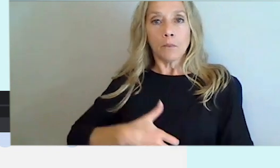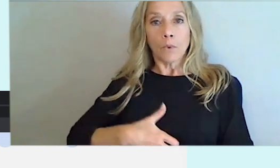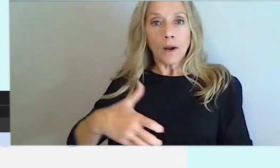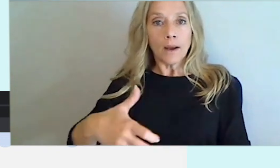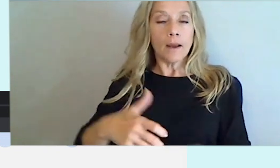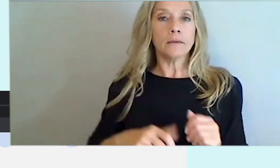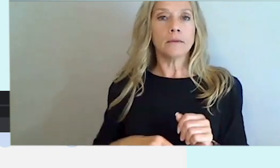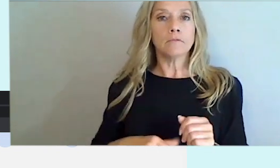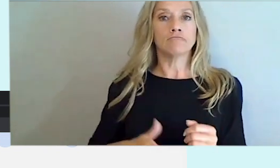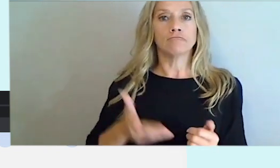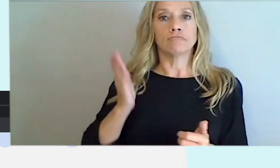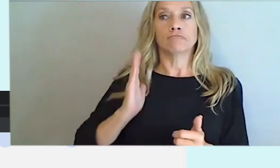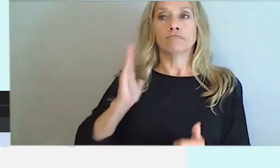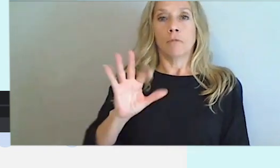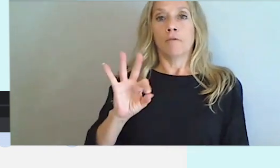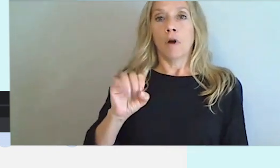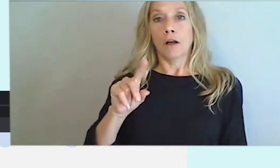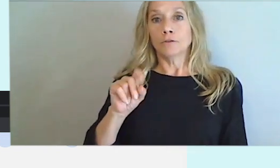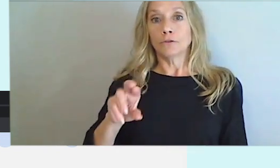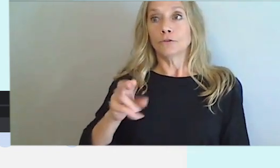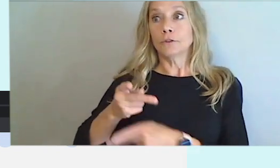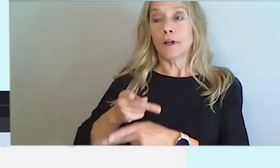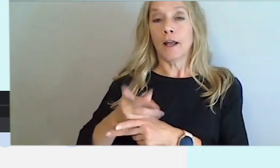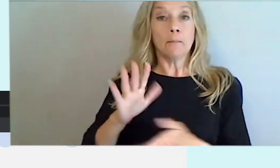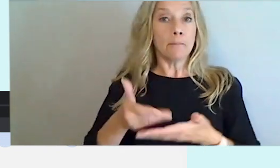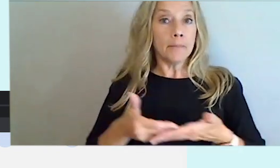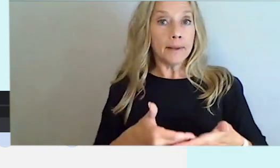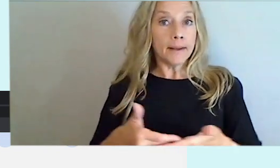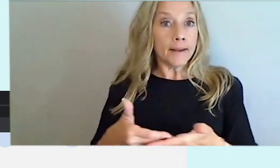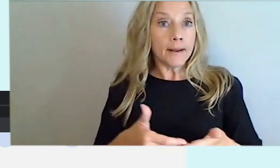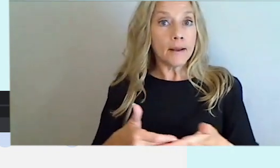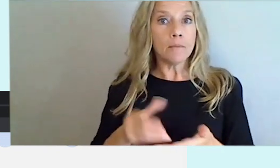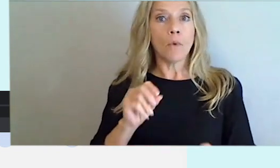care, babies, or emergency medical services.